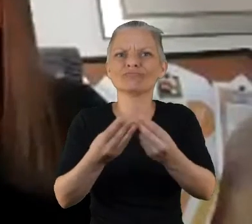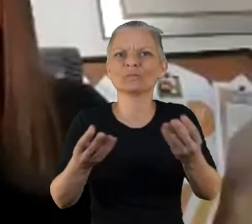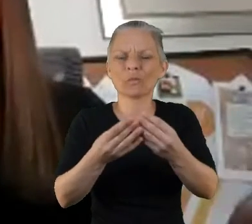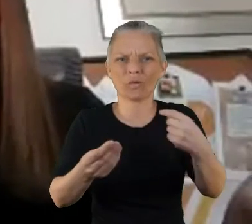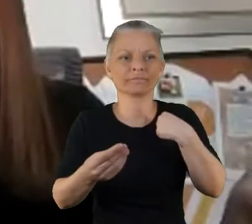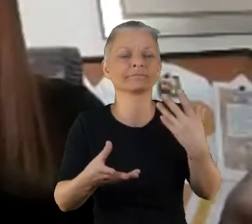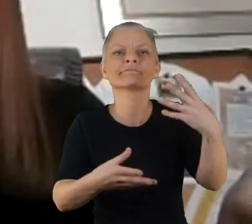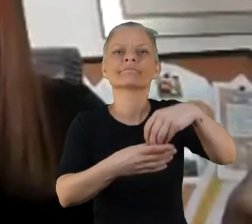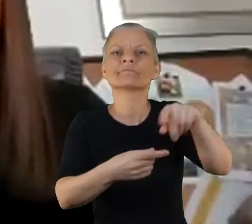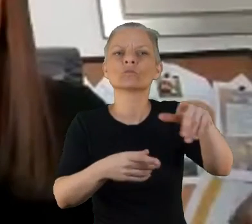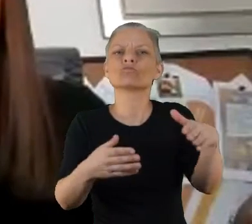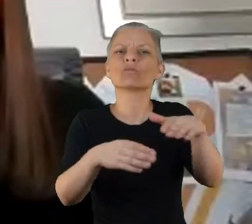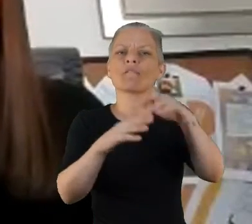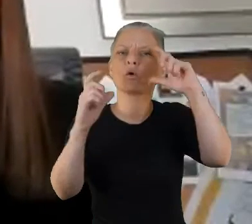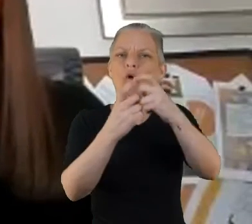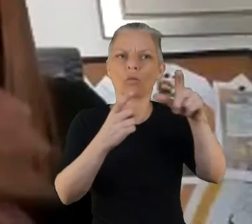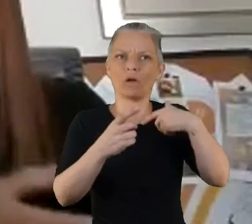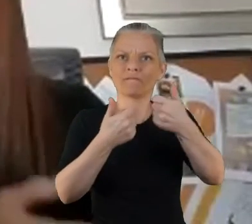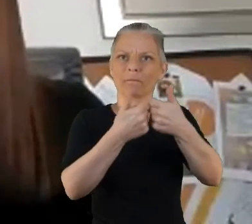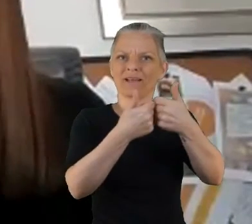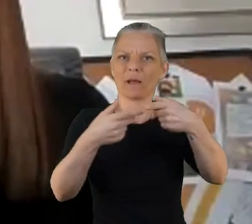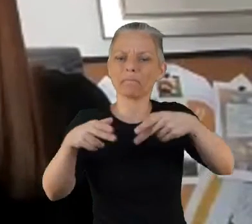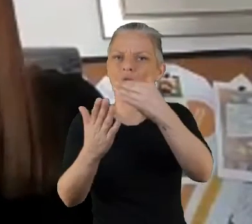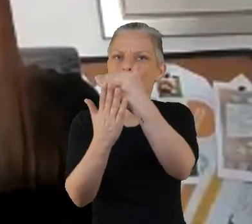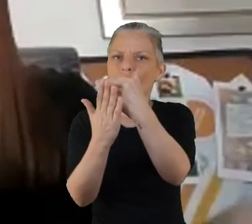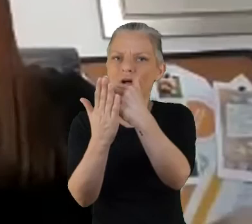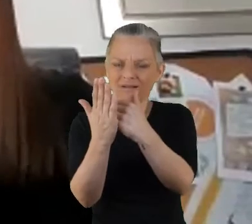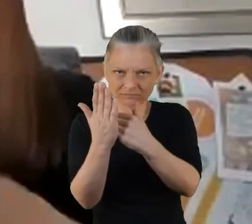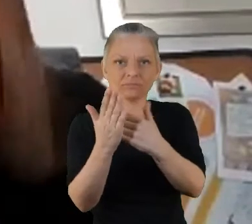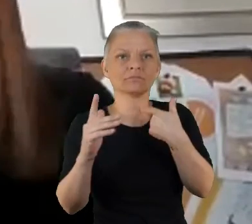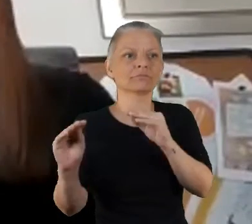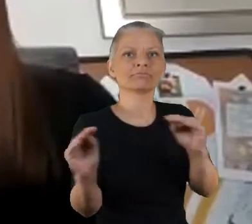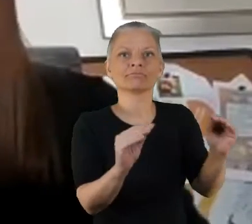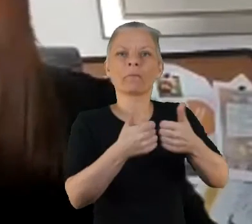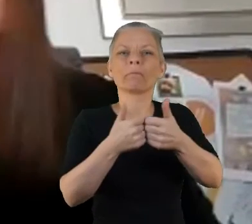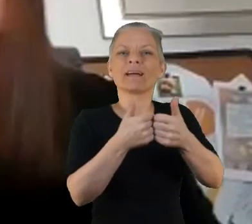but also it was an opportunity for other people to learn from our experiences.